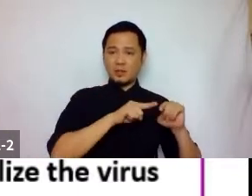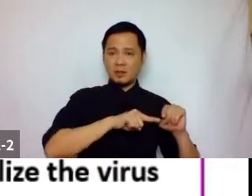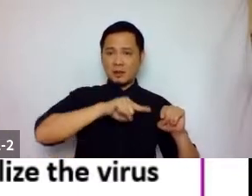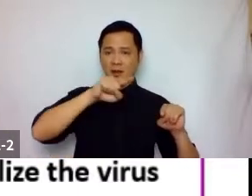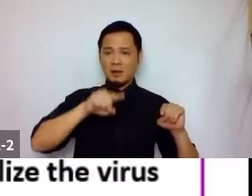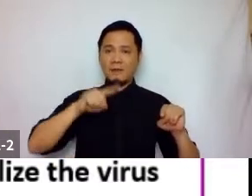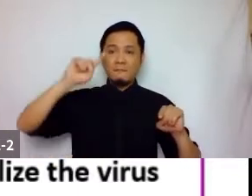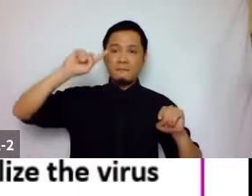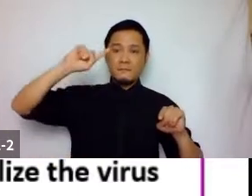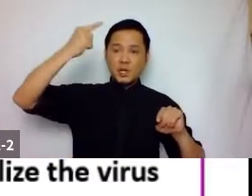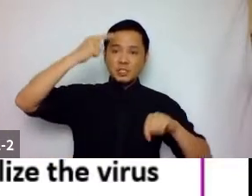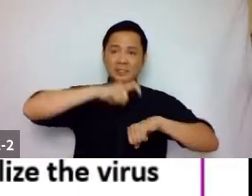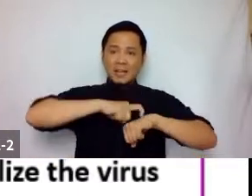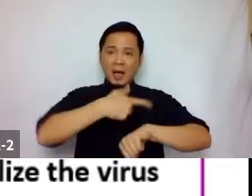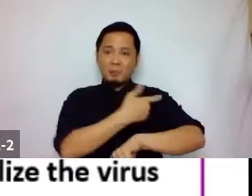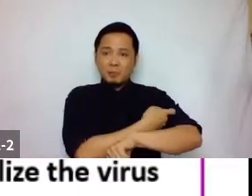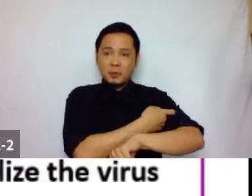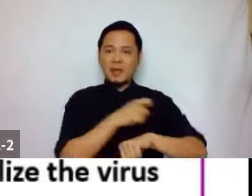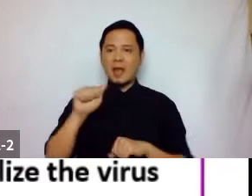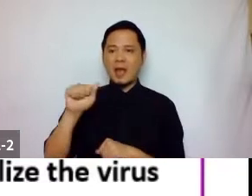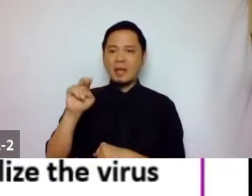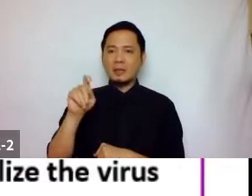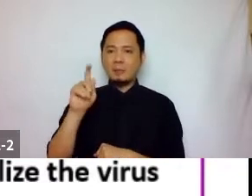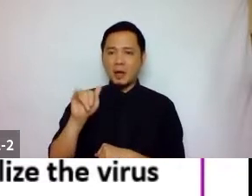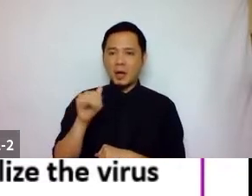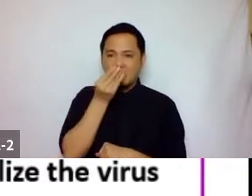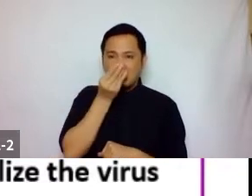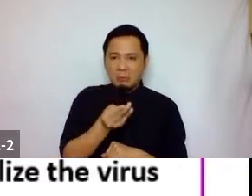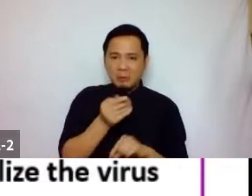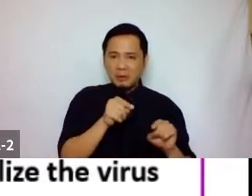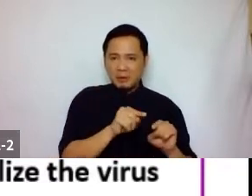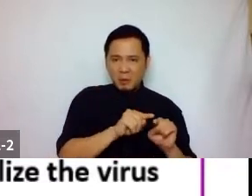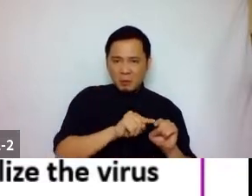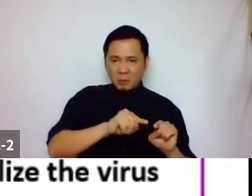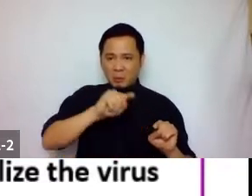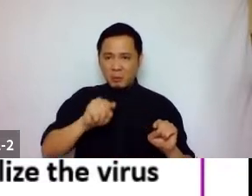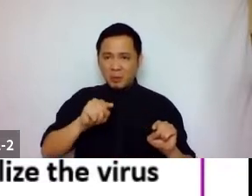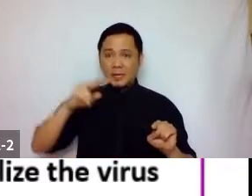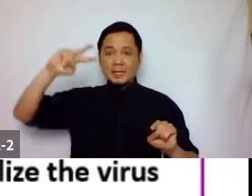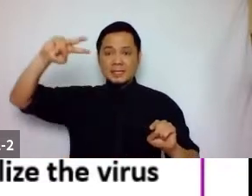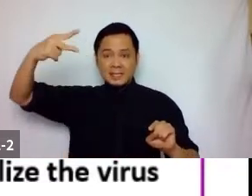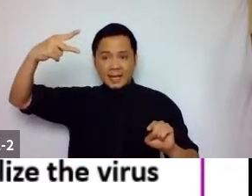That is how much antibodies but if you have completed the second dose you will see the one in the middle.